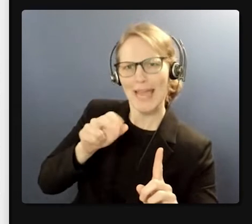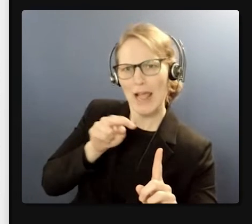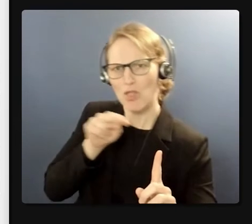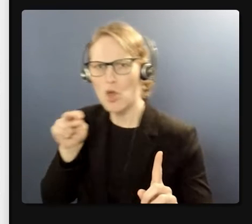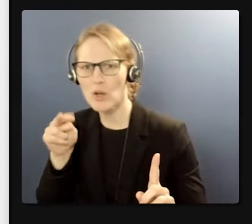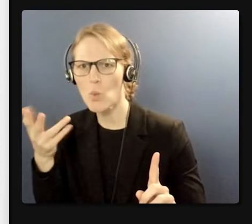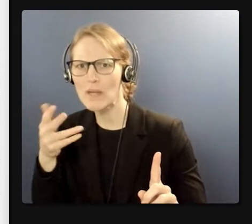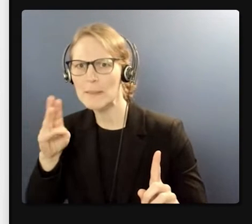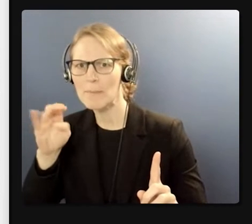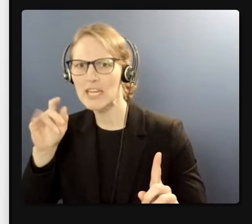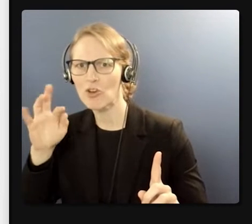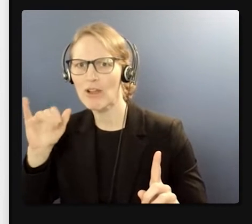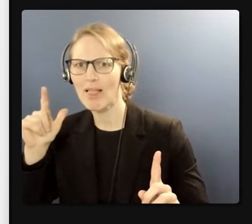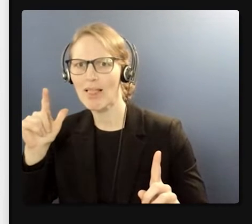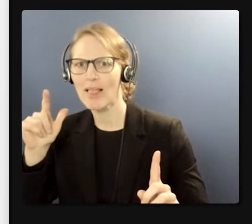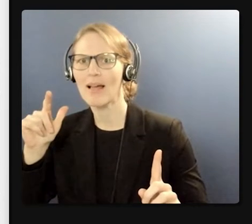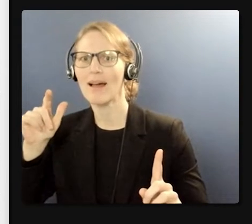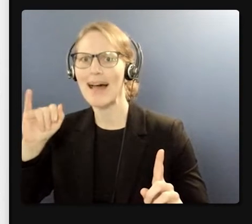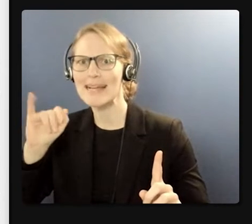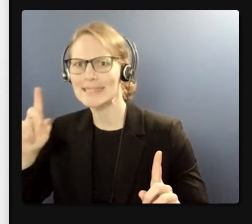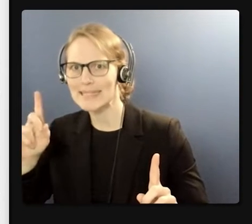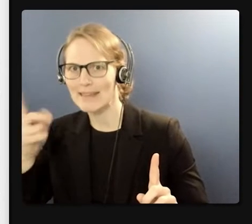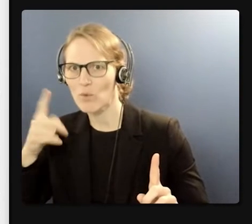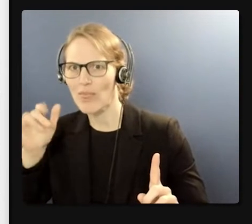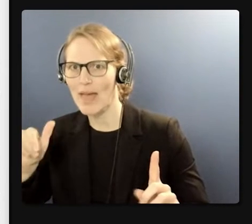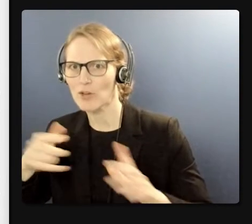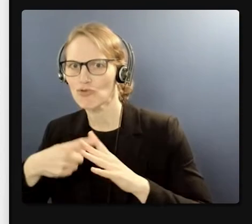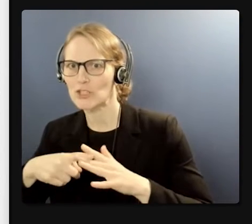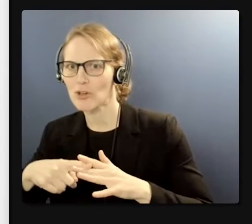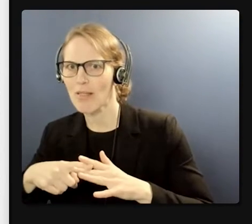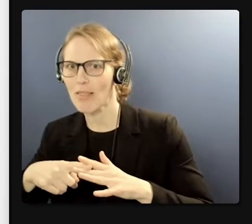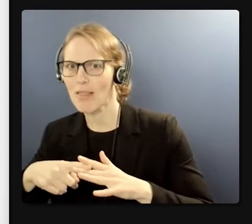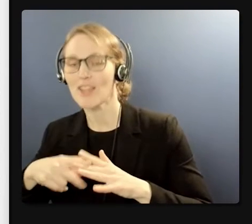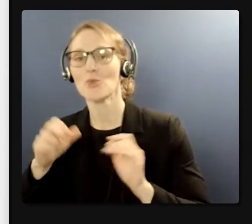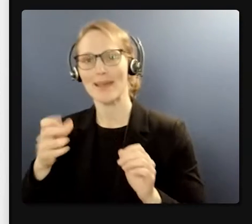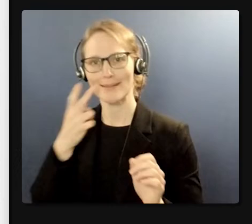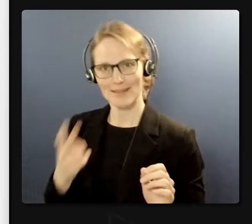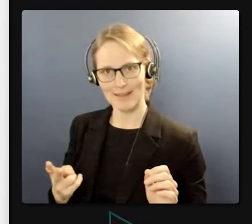And with these two textures